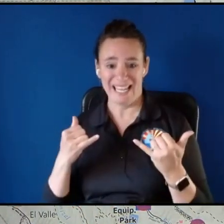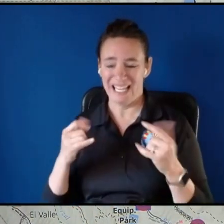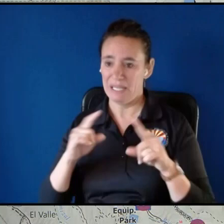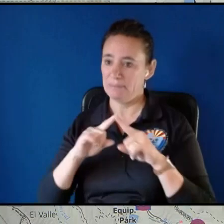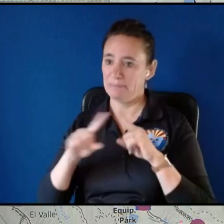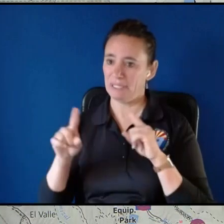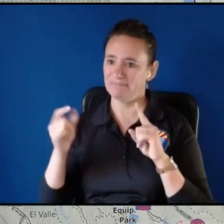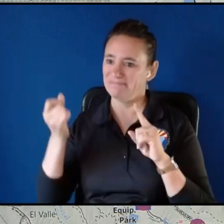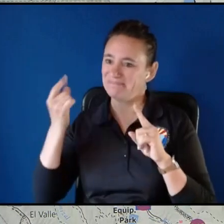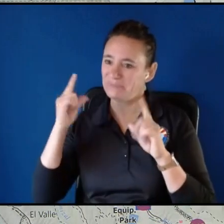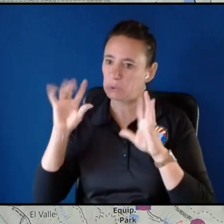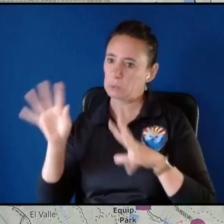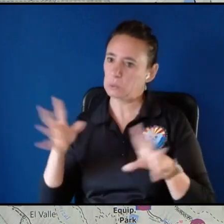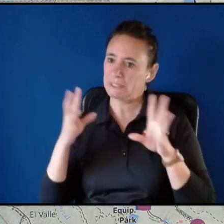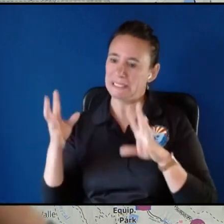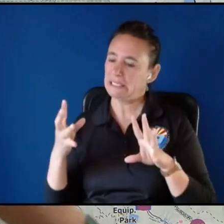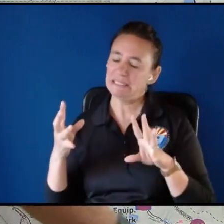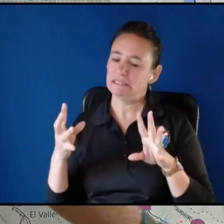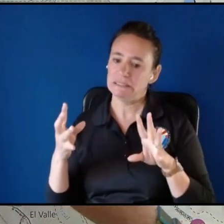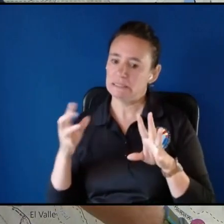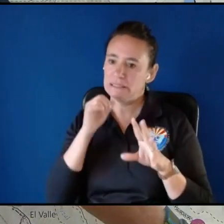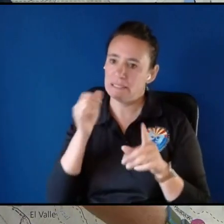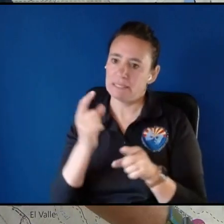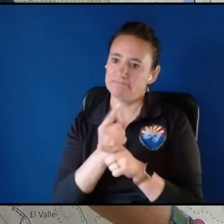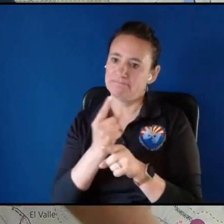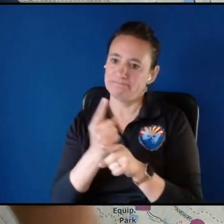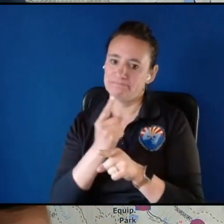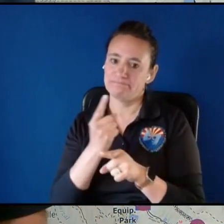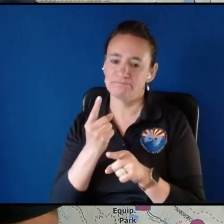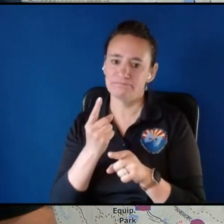that wasn't a good operation until we can get some of those